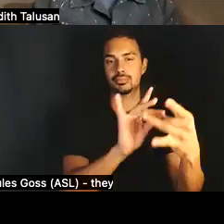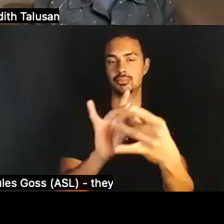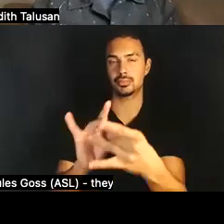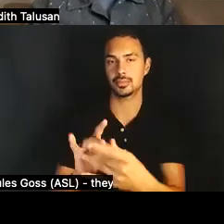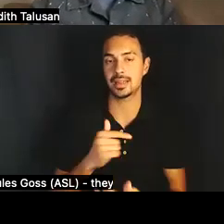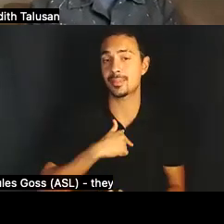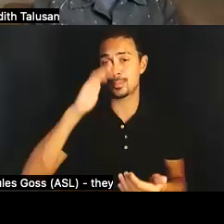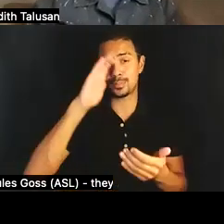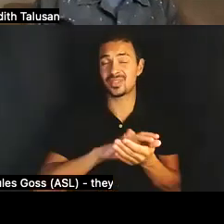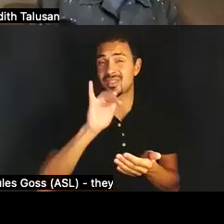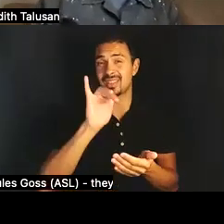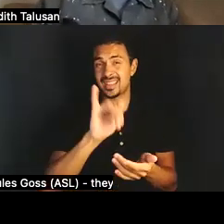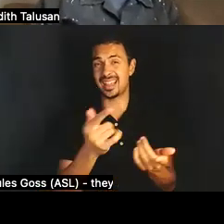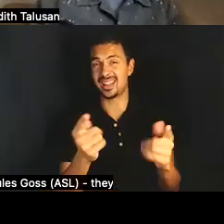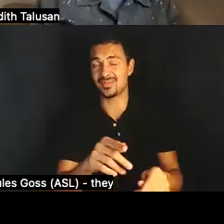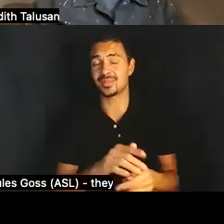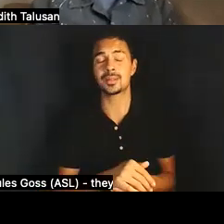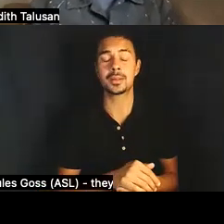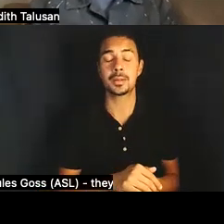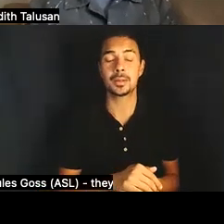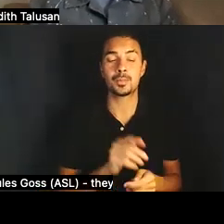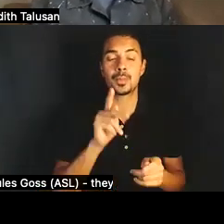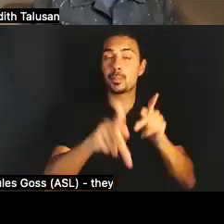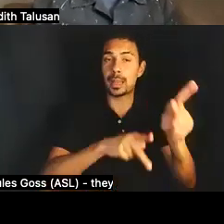likely it is to find its best audience. Networking is just